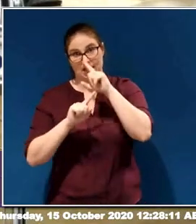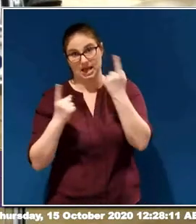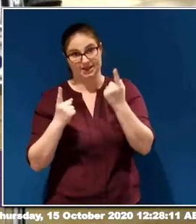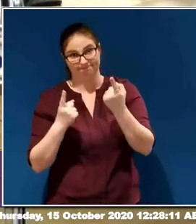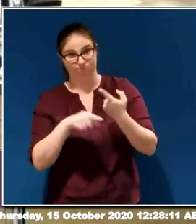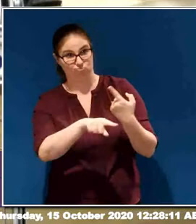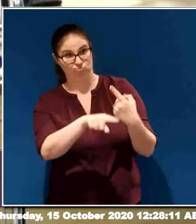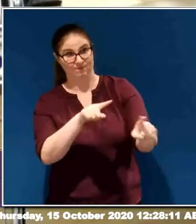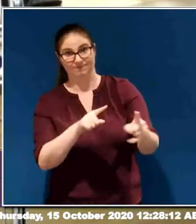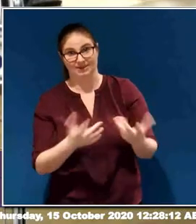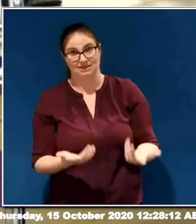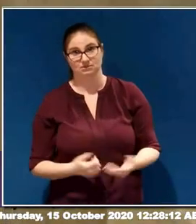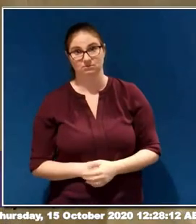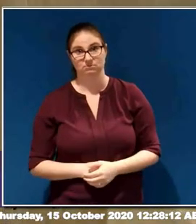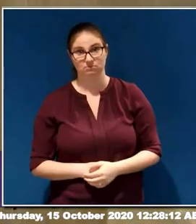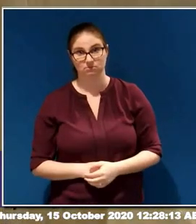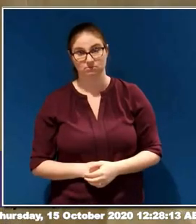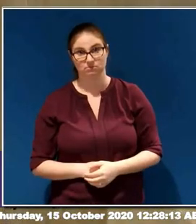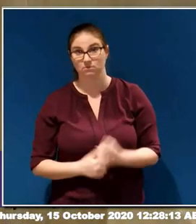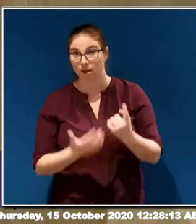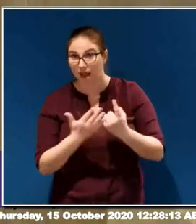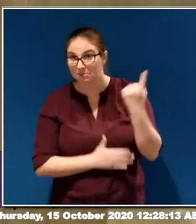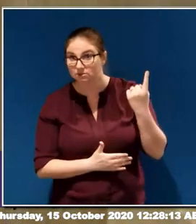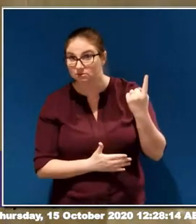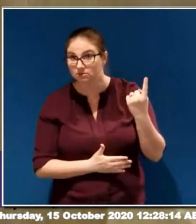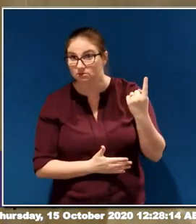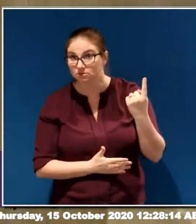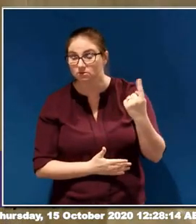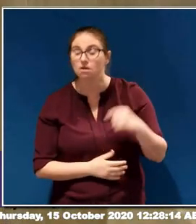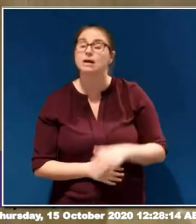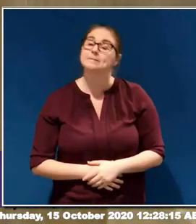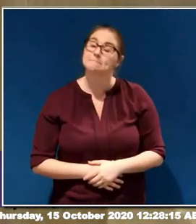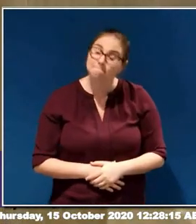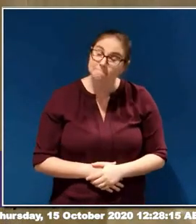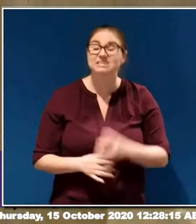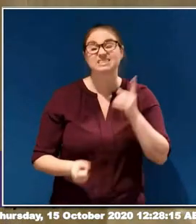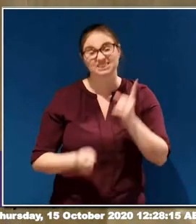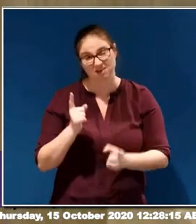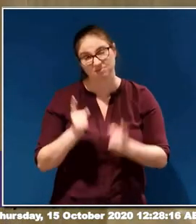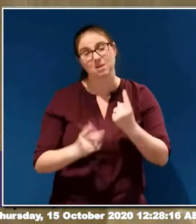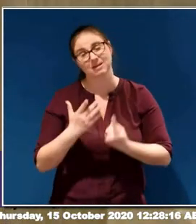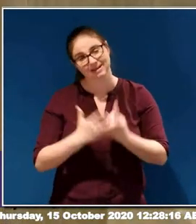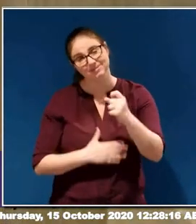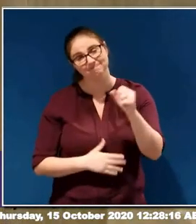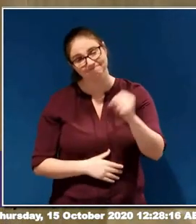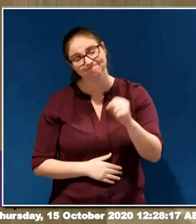It does occasionally, but also we - they may apply for